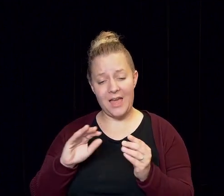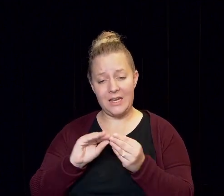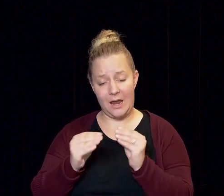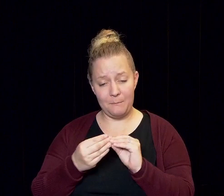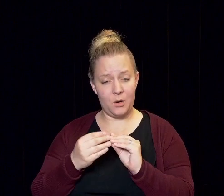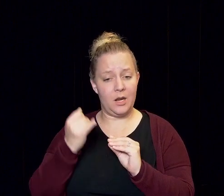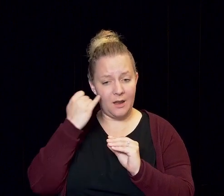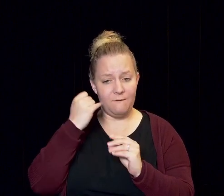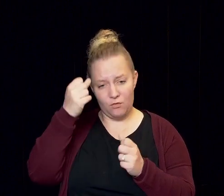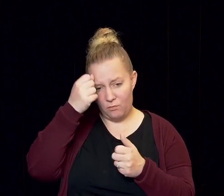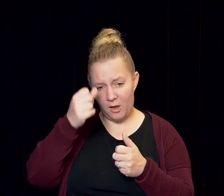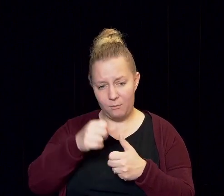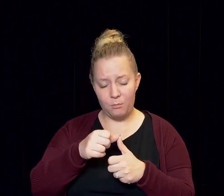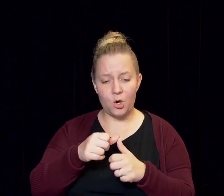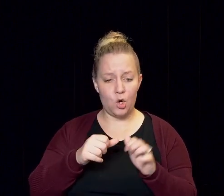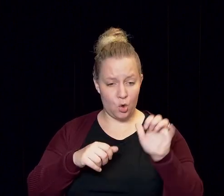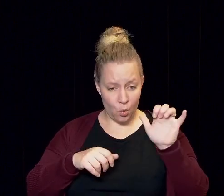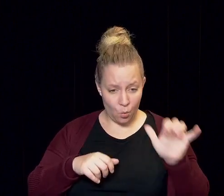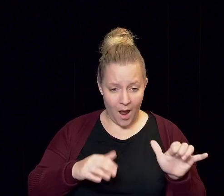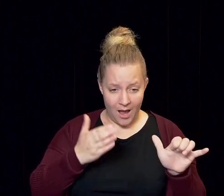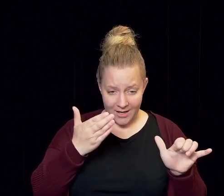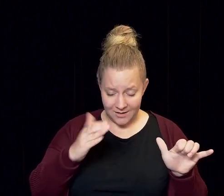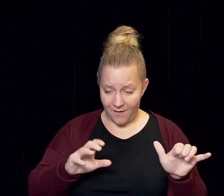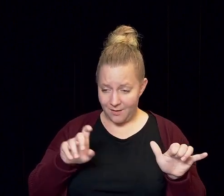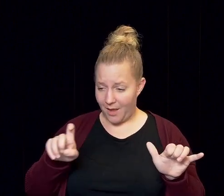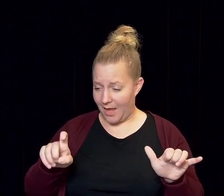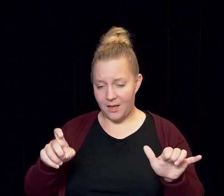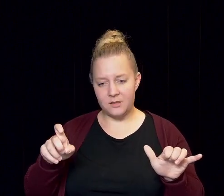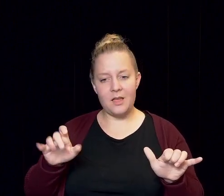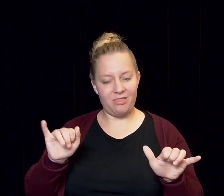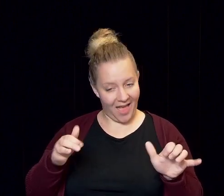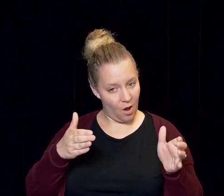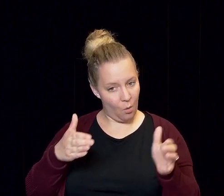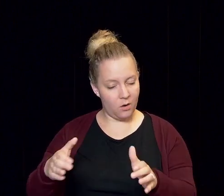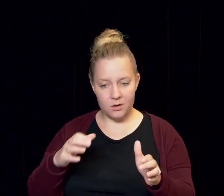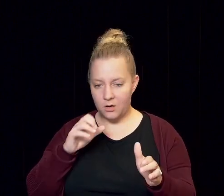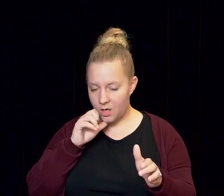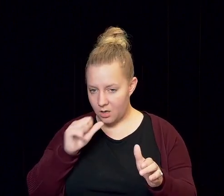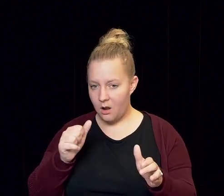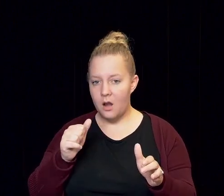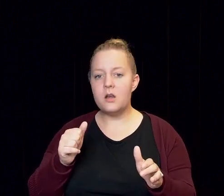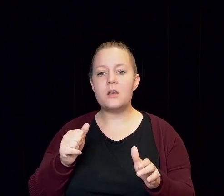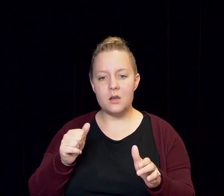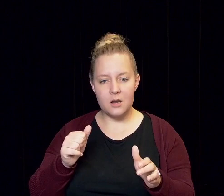remember to do the y divided by the x, keeping it in that order, not the order of the ordered pairs.